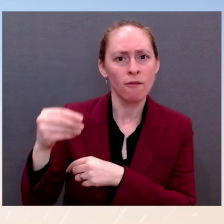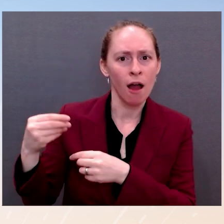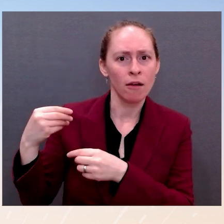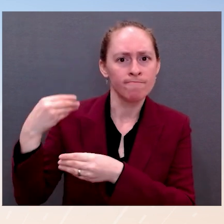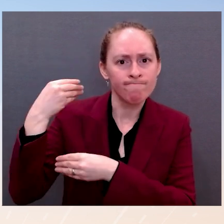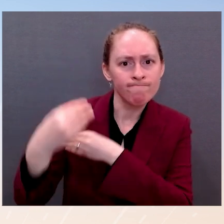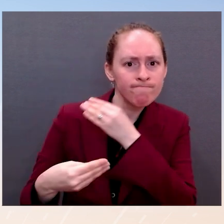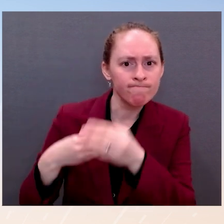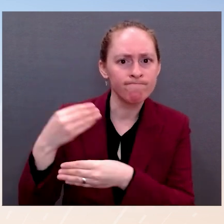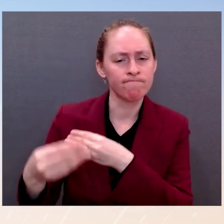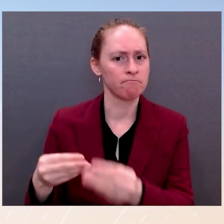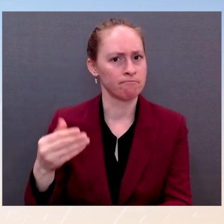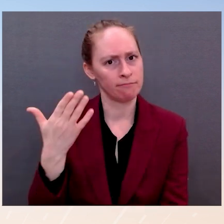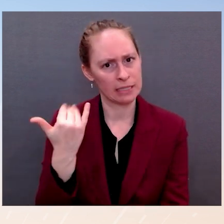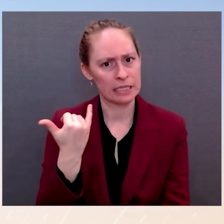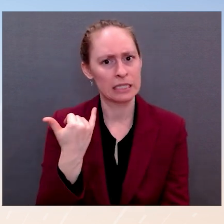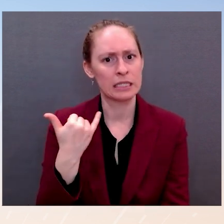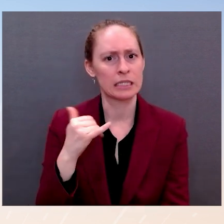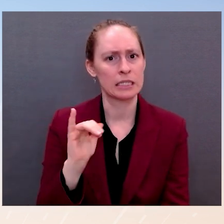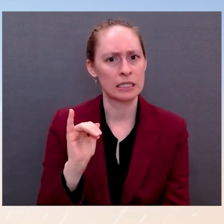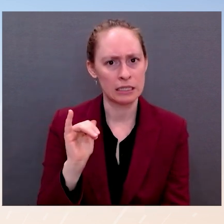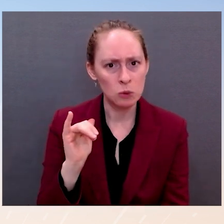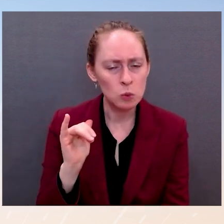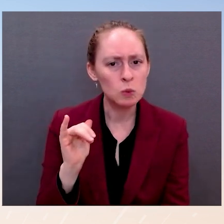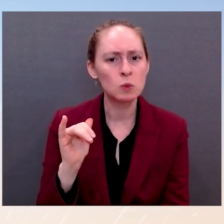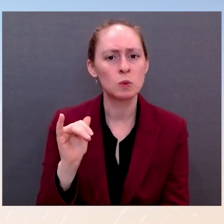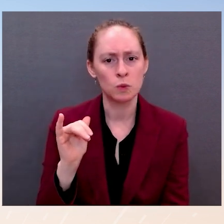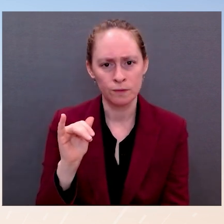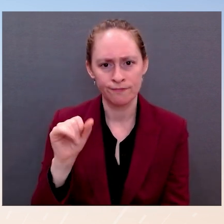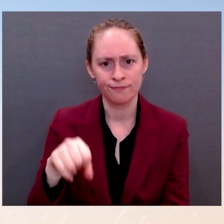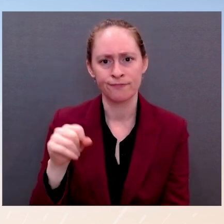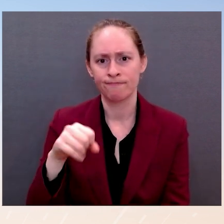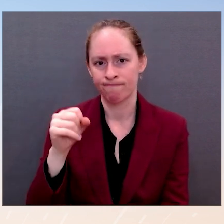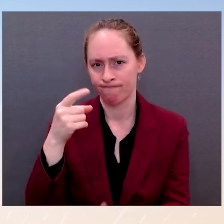and we're still being disproportionately impacted by certain cancers.